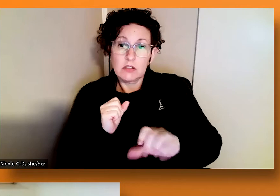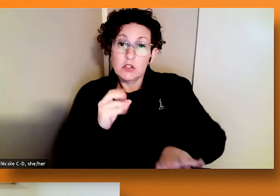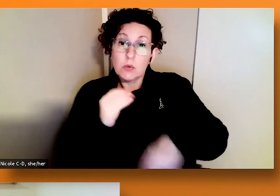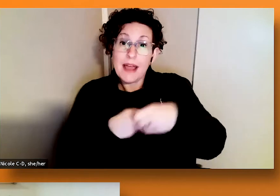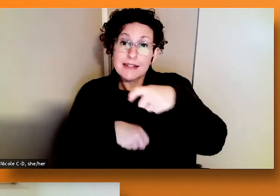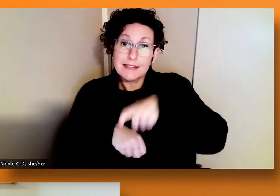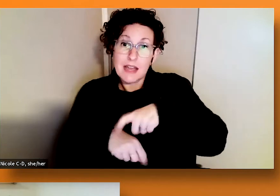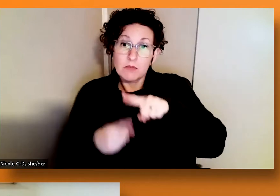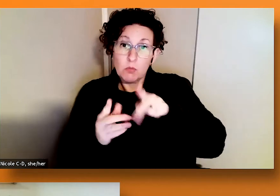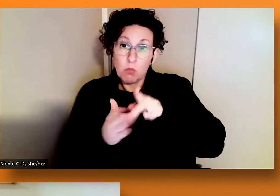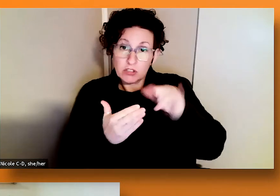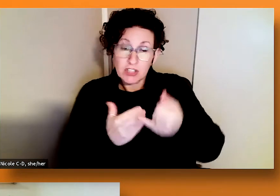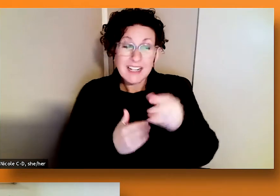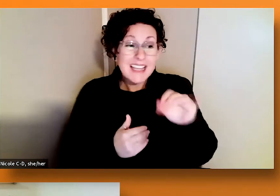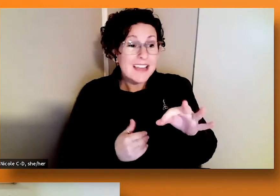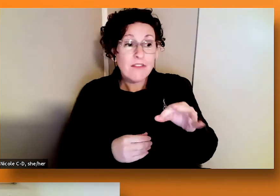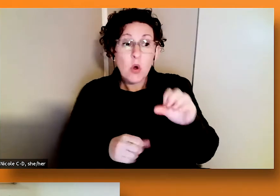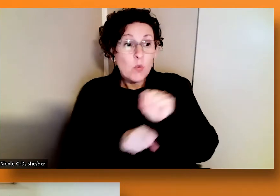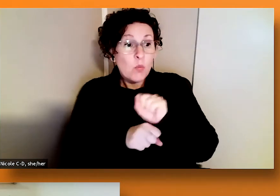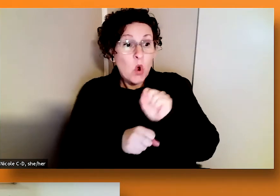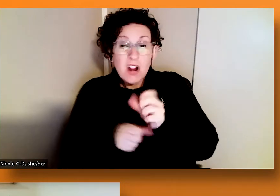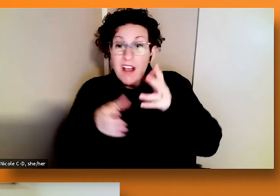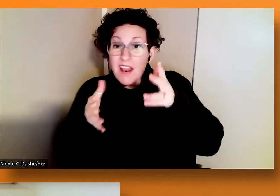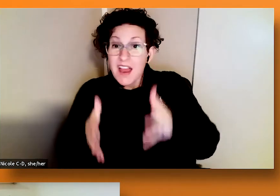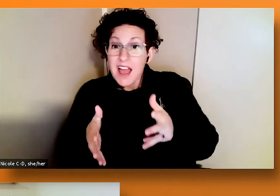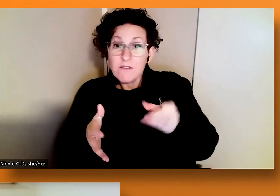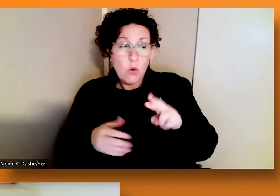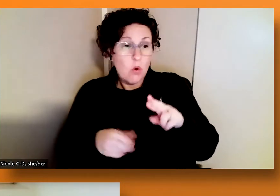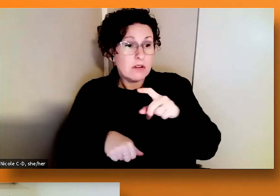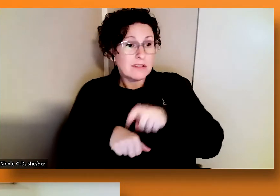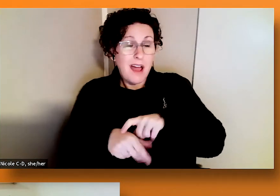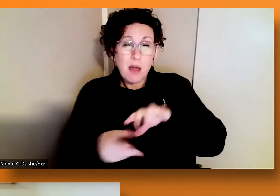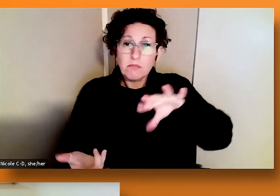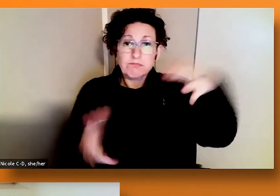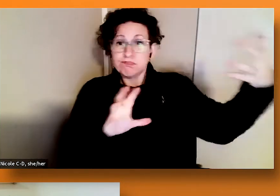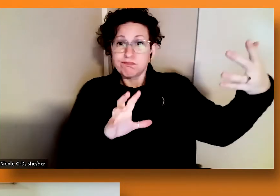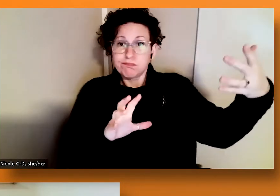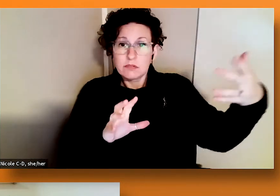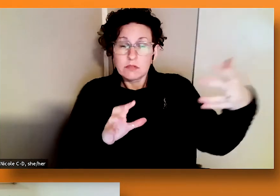So if you still have more work to do or your timeline got delayed somehow,